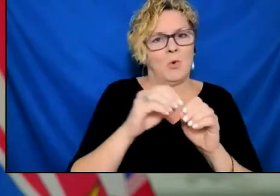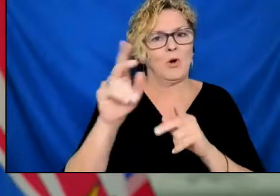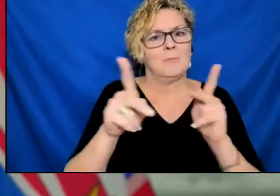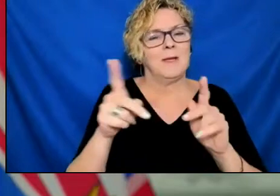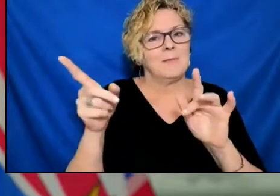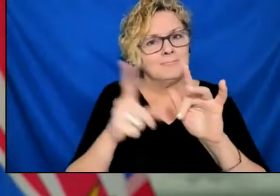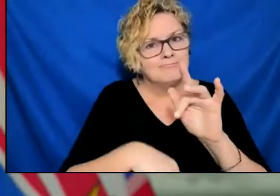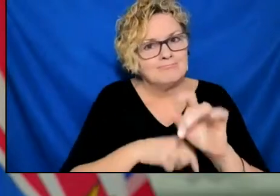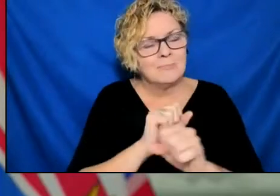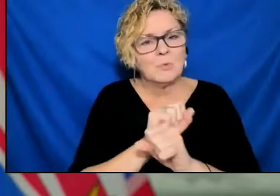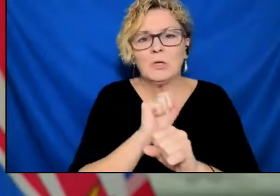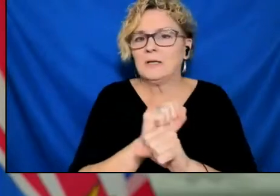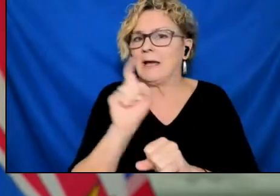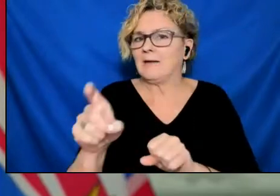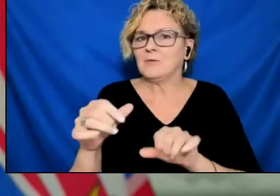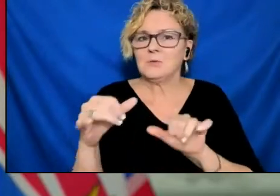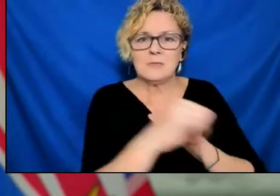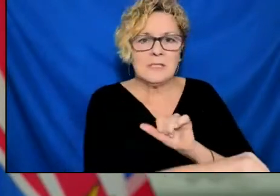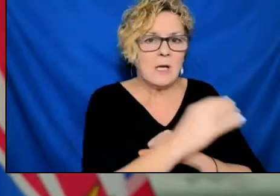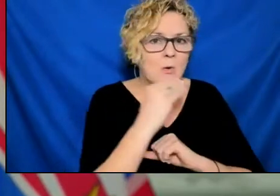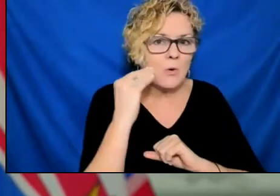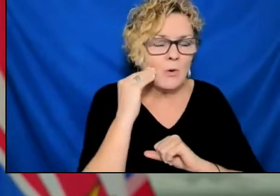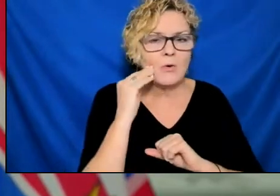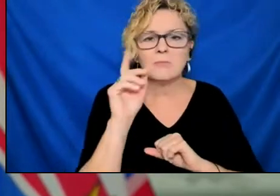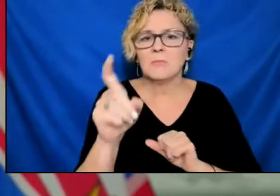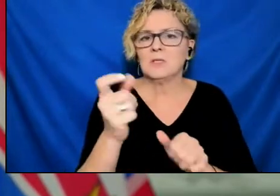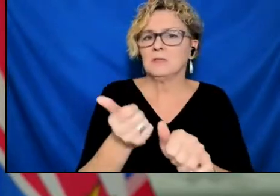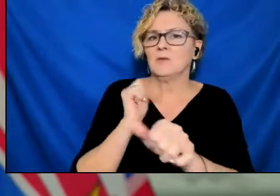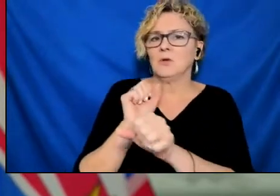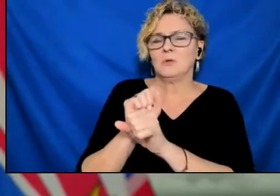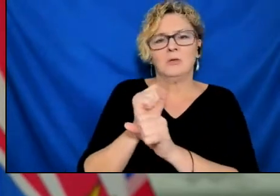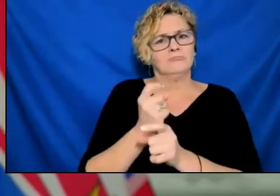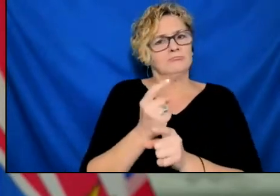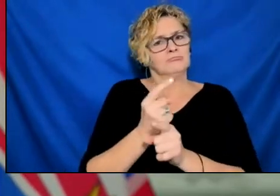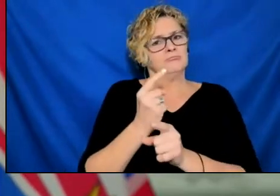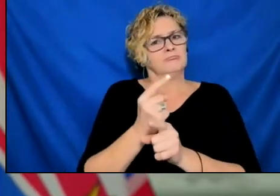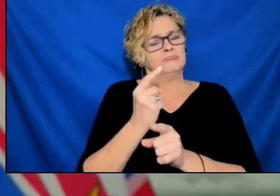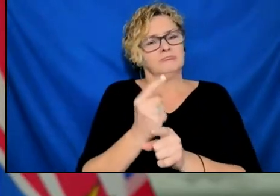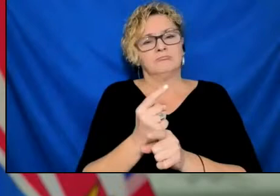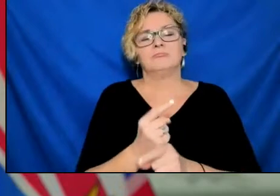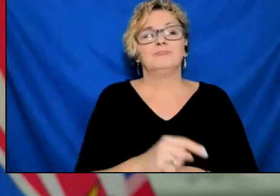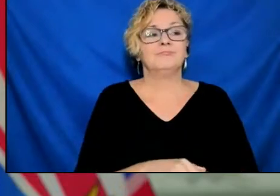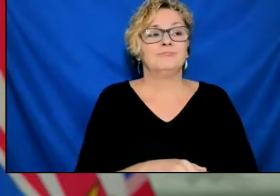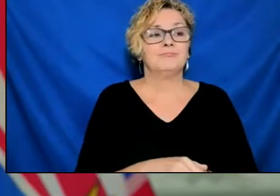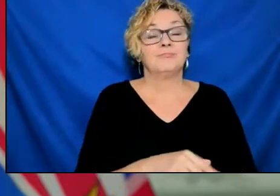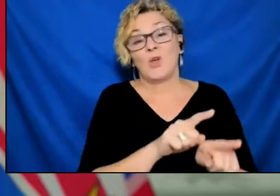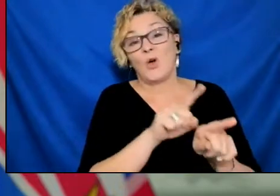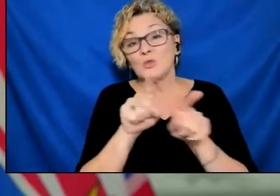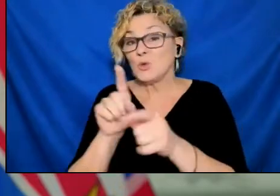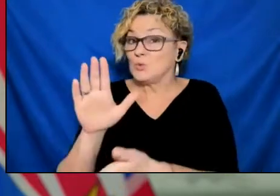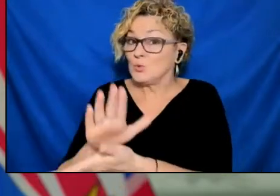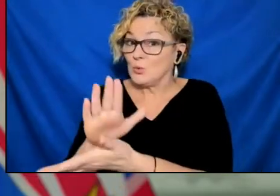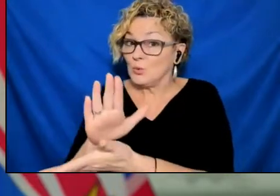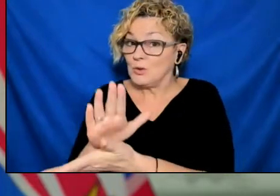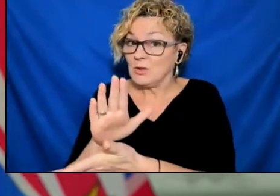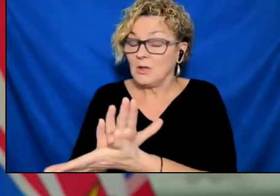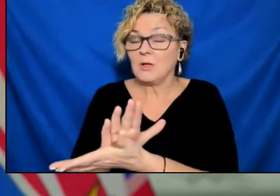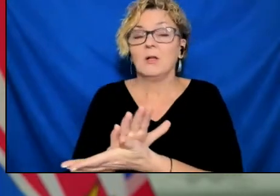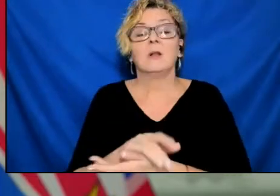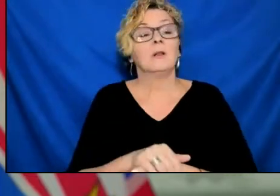absenteeism as people become sick, with people needing to stay away from work. And we know that schools reflect